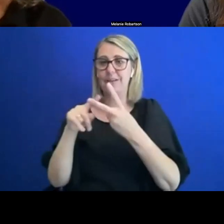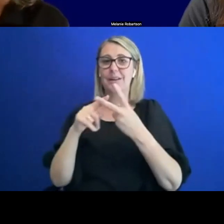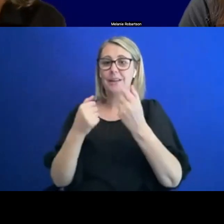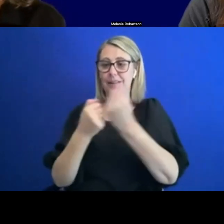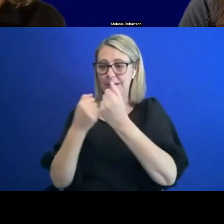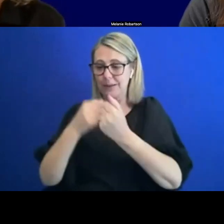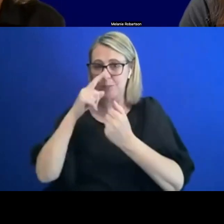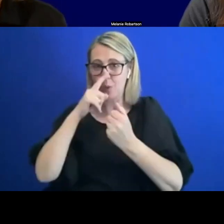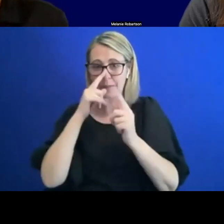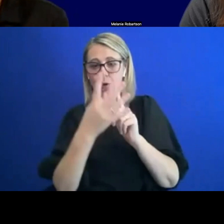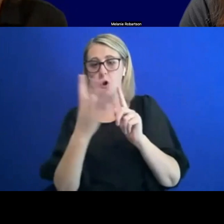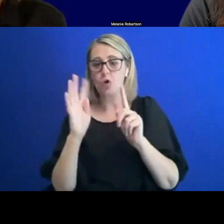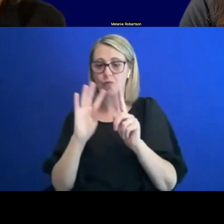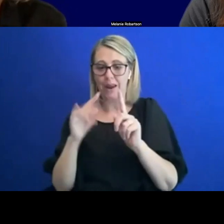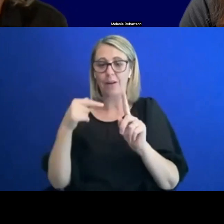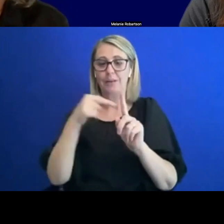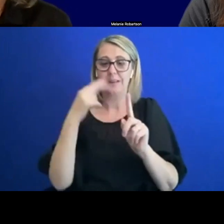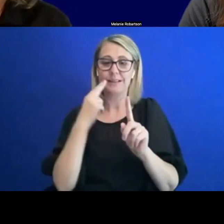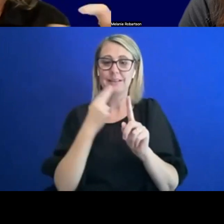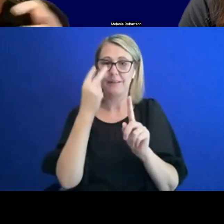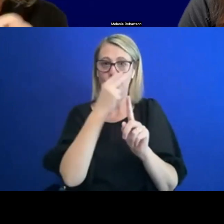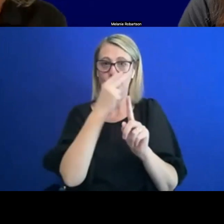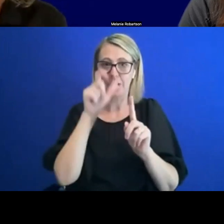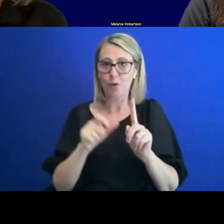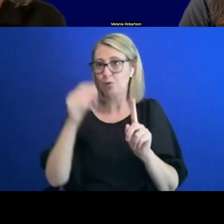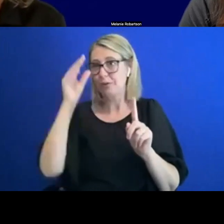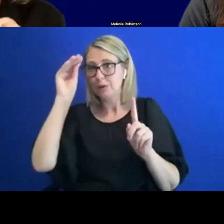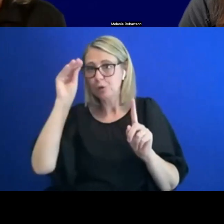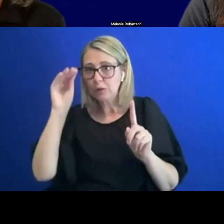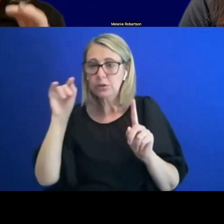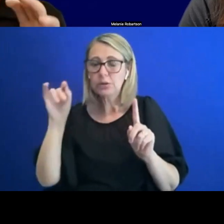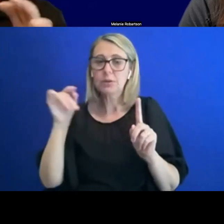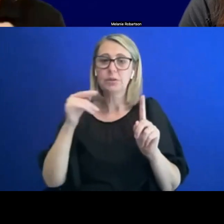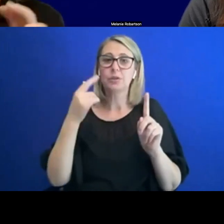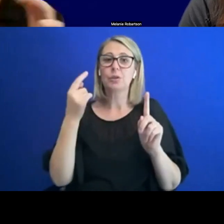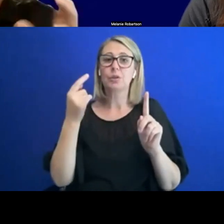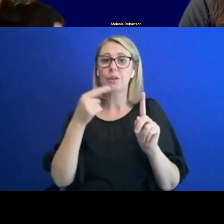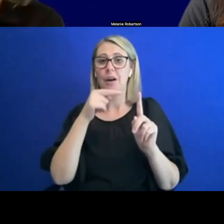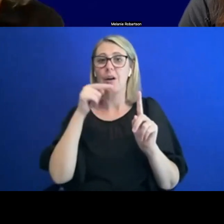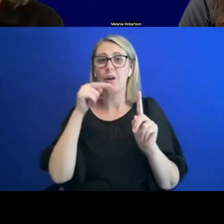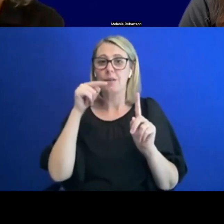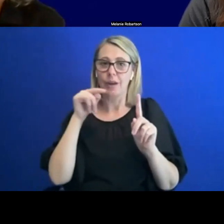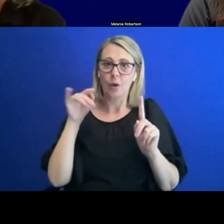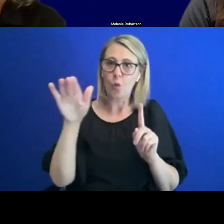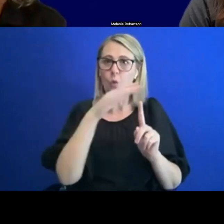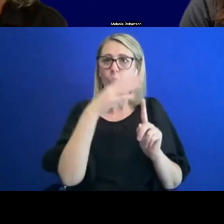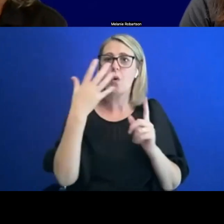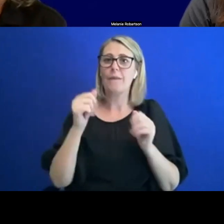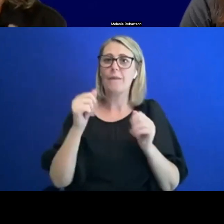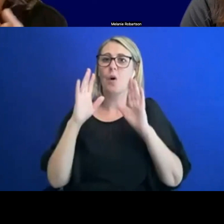around the individual, the educators, all form a wonderful team around that individual. So if